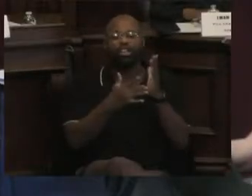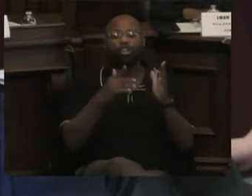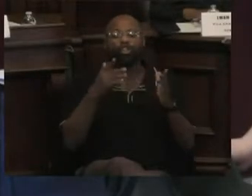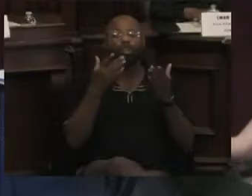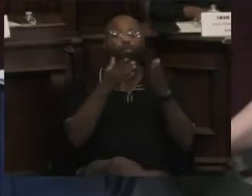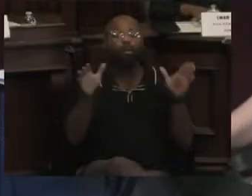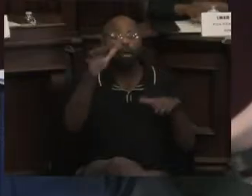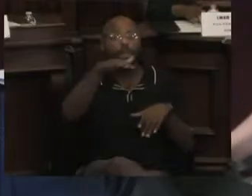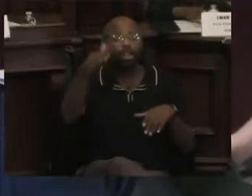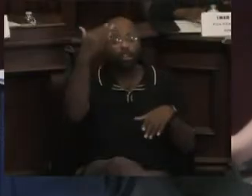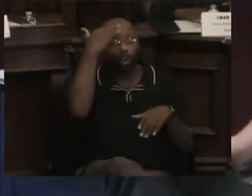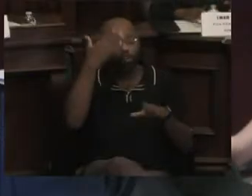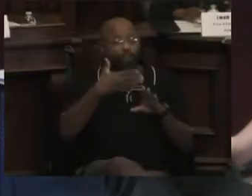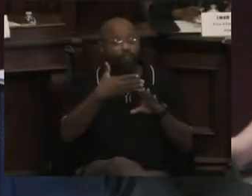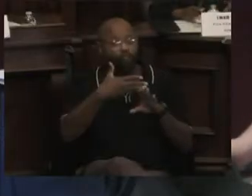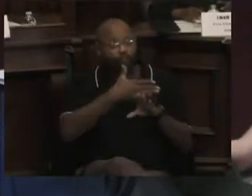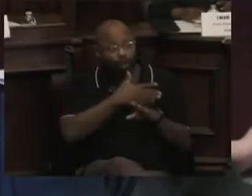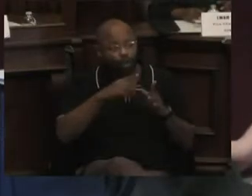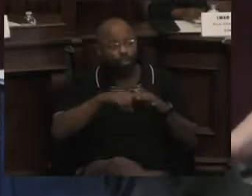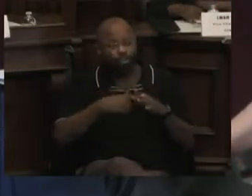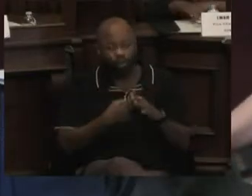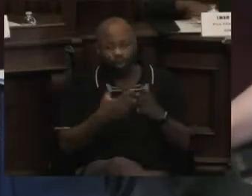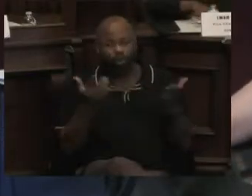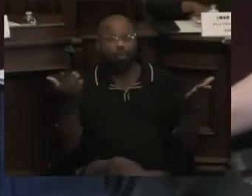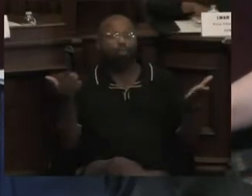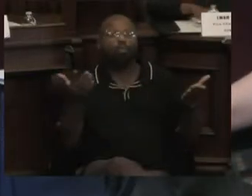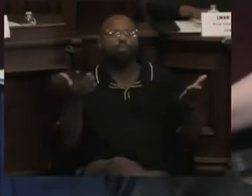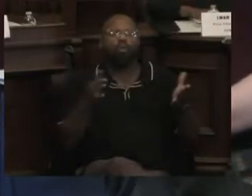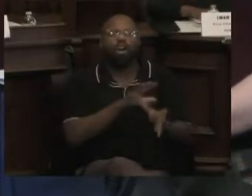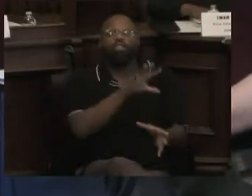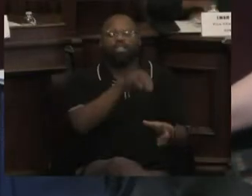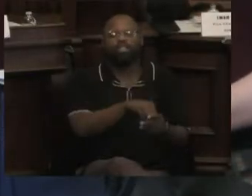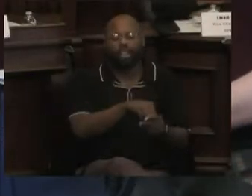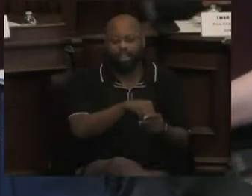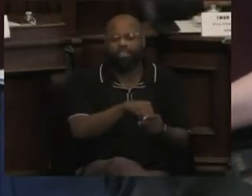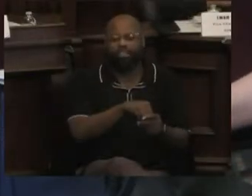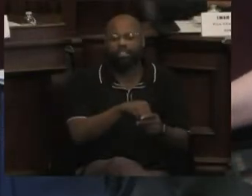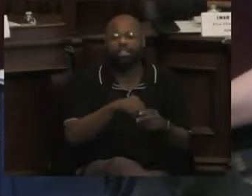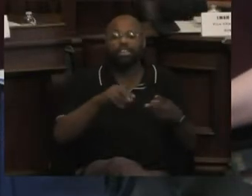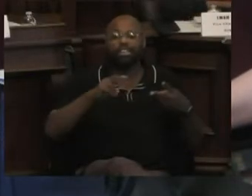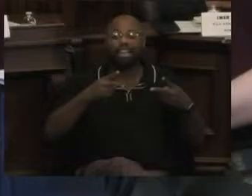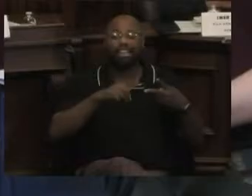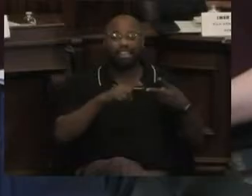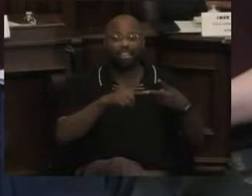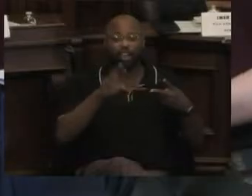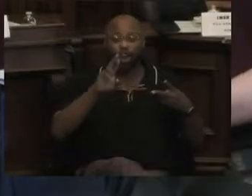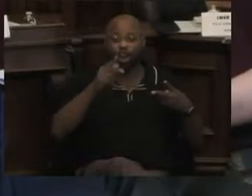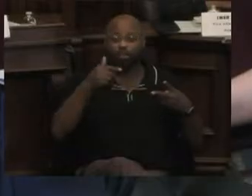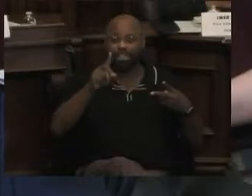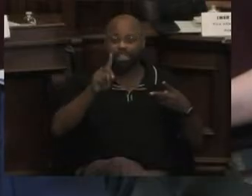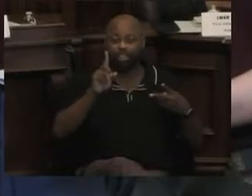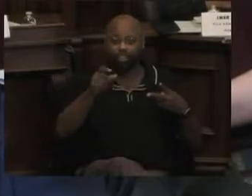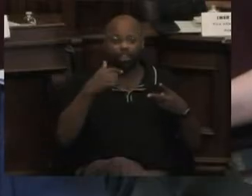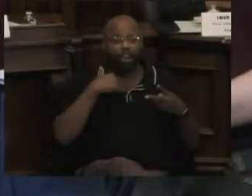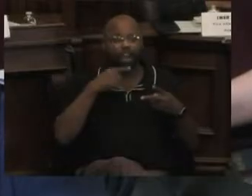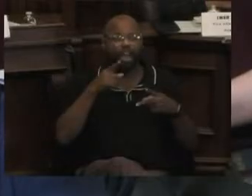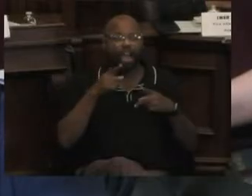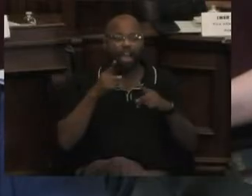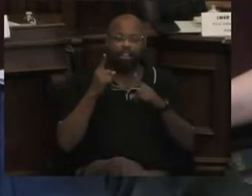appropriate funds for surveillance technology so that the public can know before it